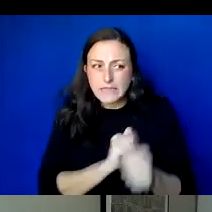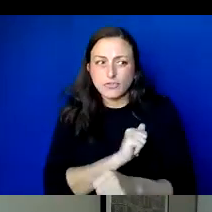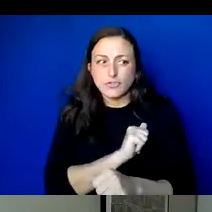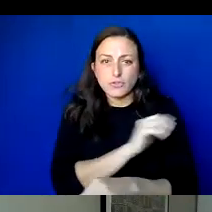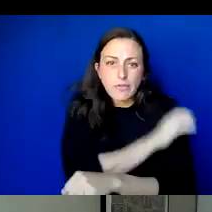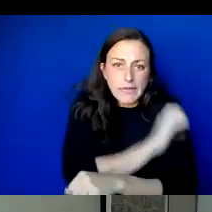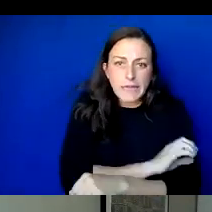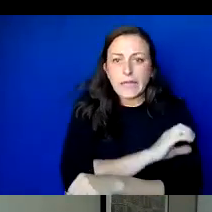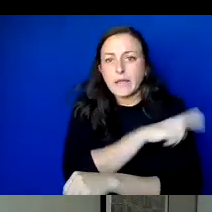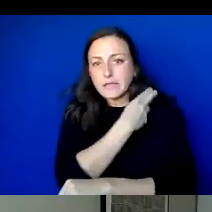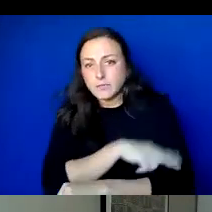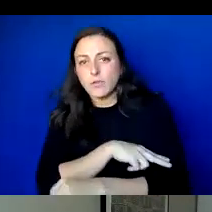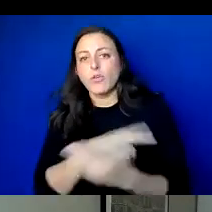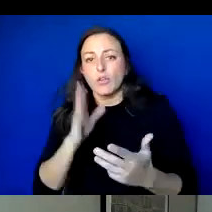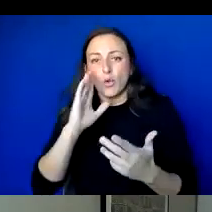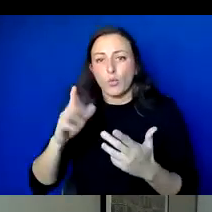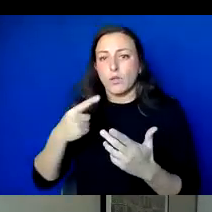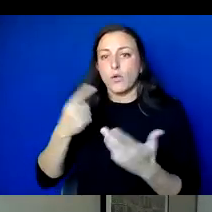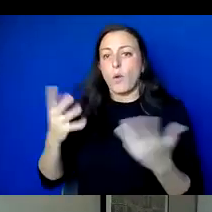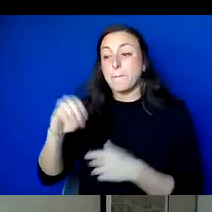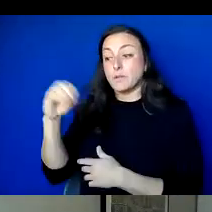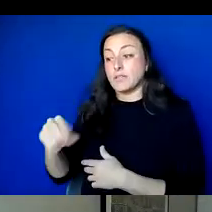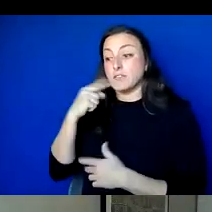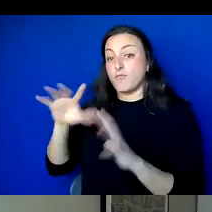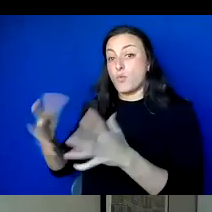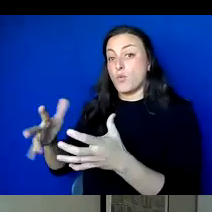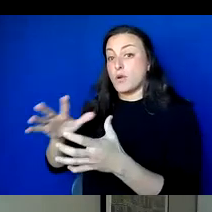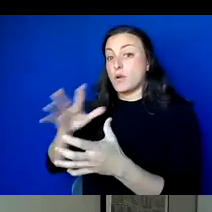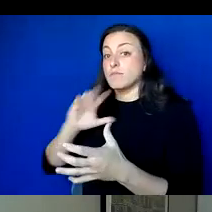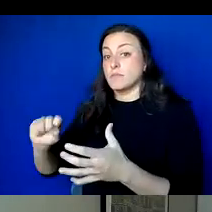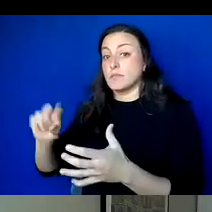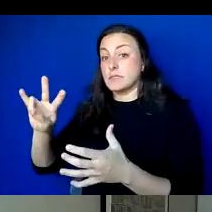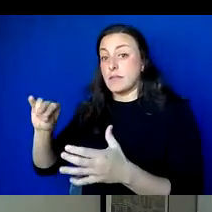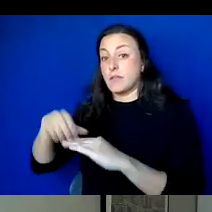to have 70 and above, and this is what we want to have 65 through 69.” And then, of course,